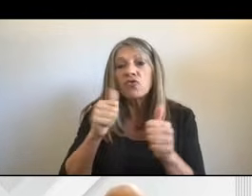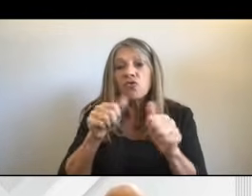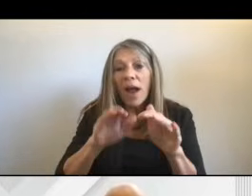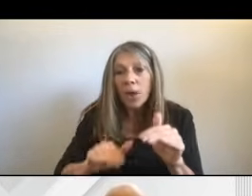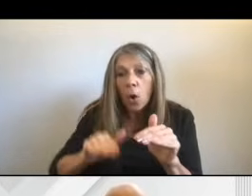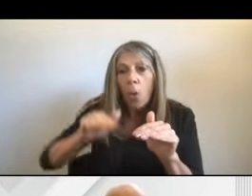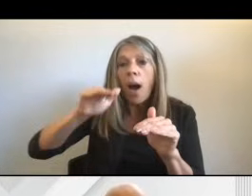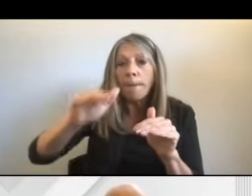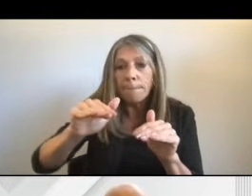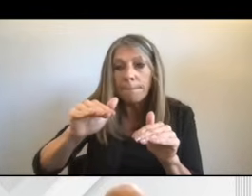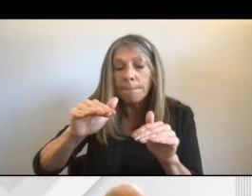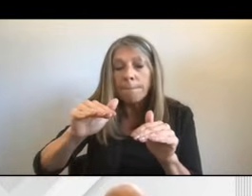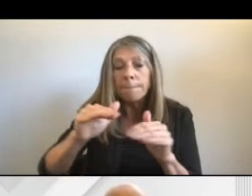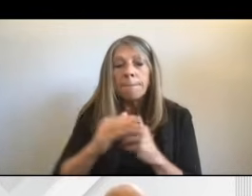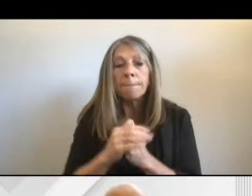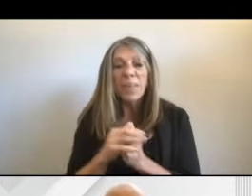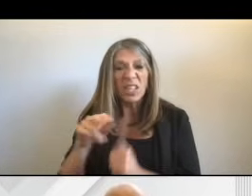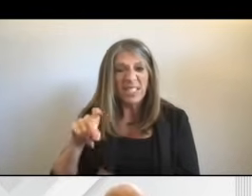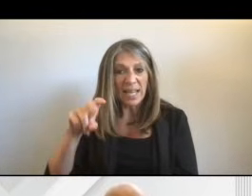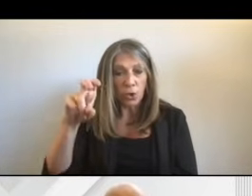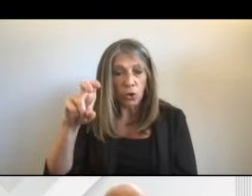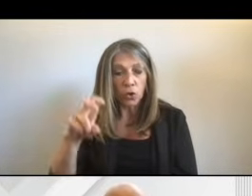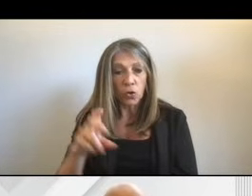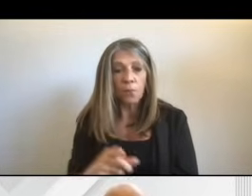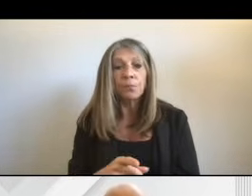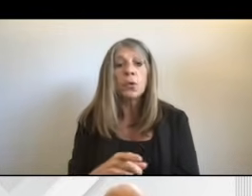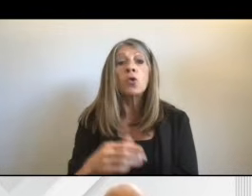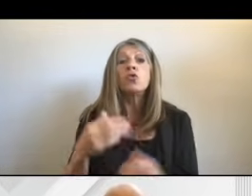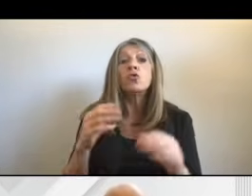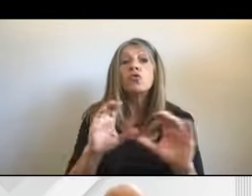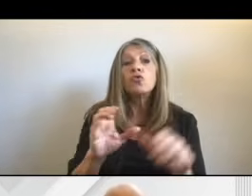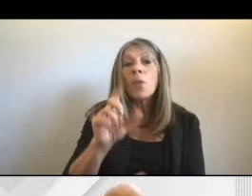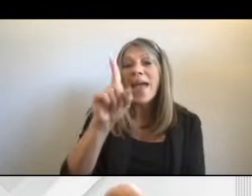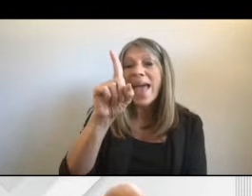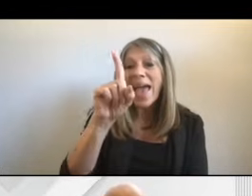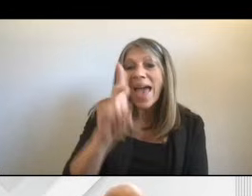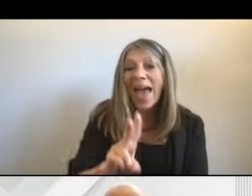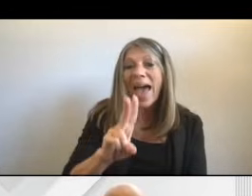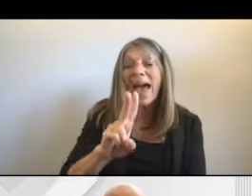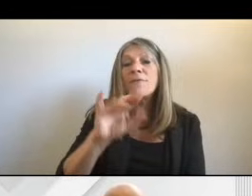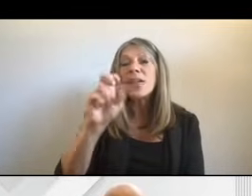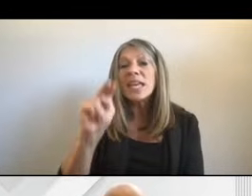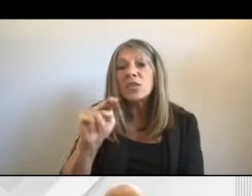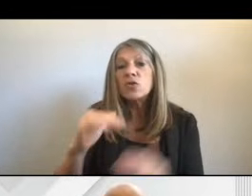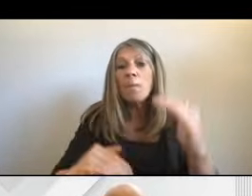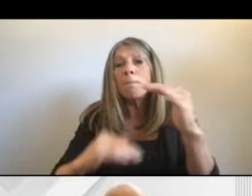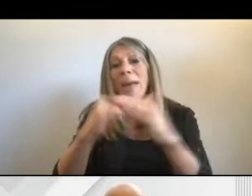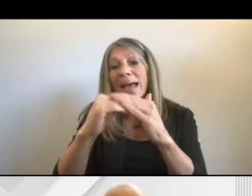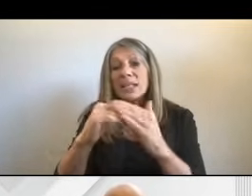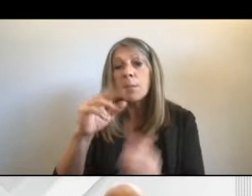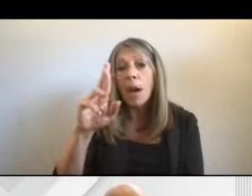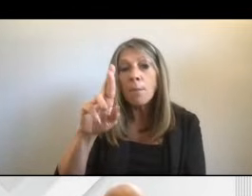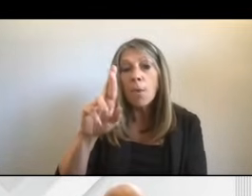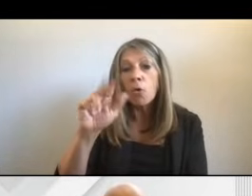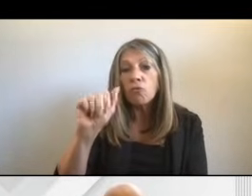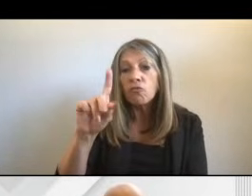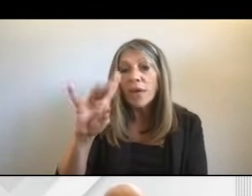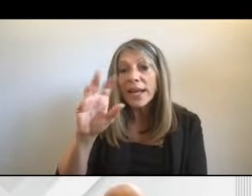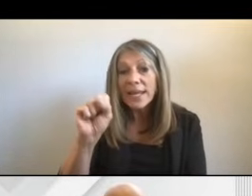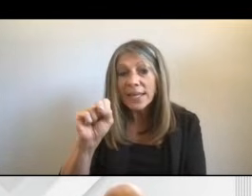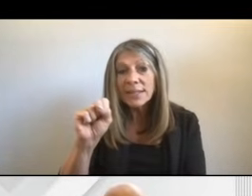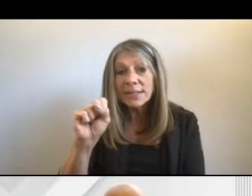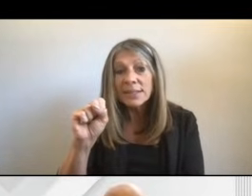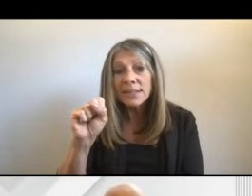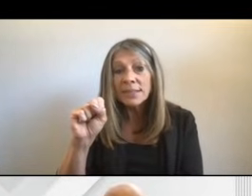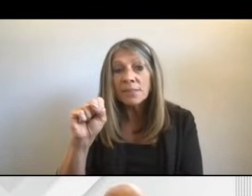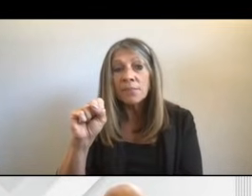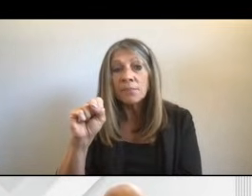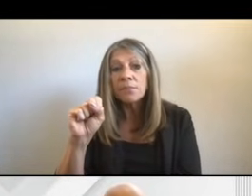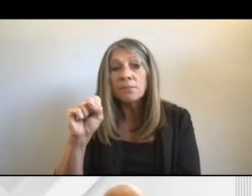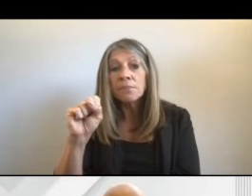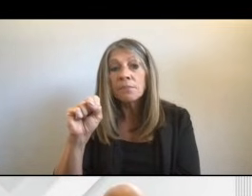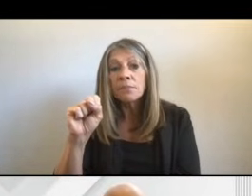the stair. So you either do a half inch maximum radius with a with a straight